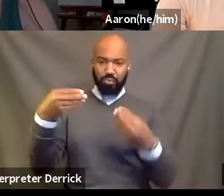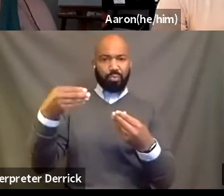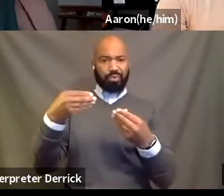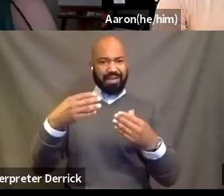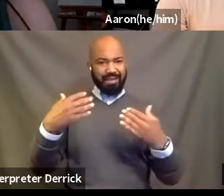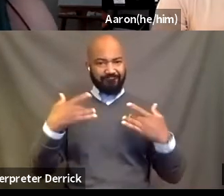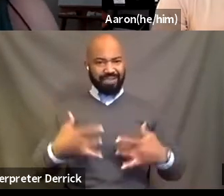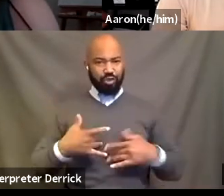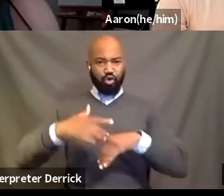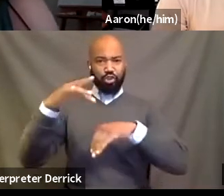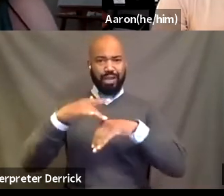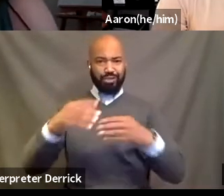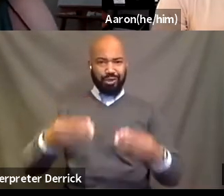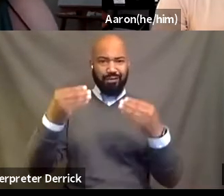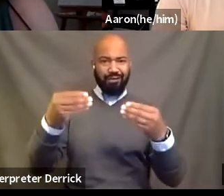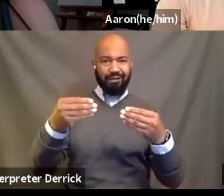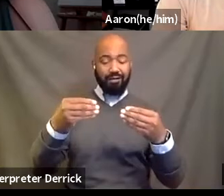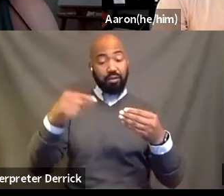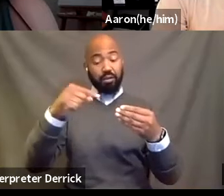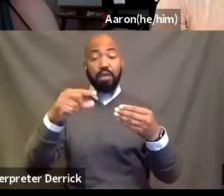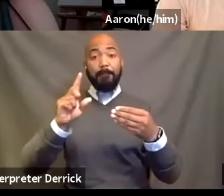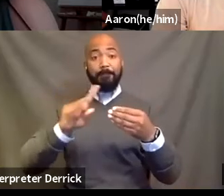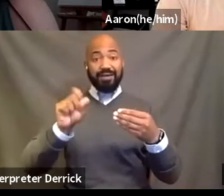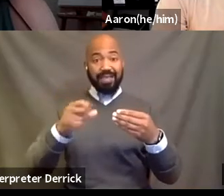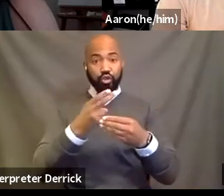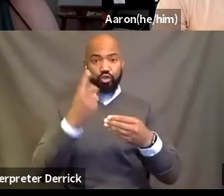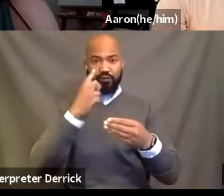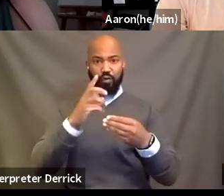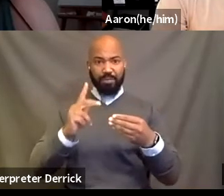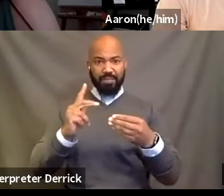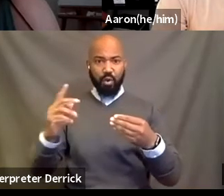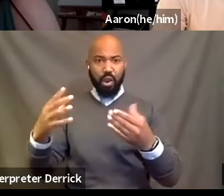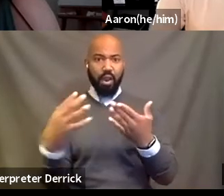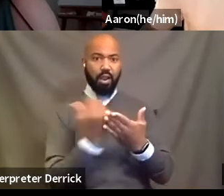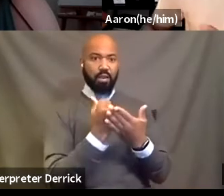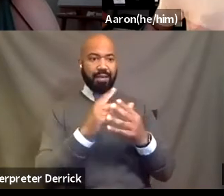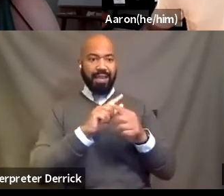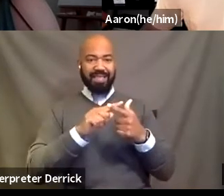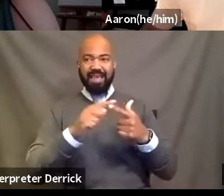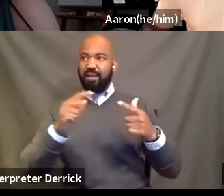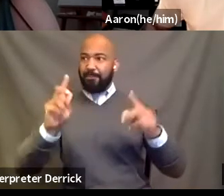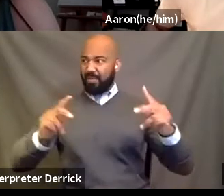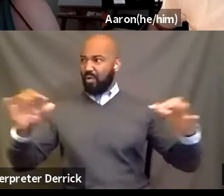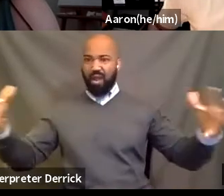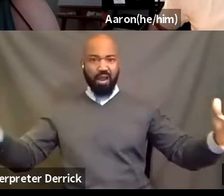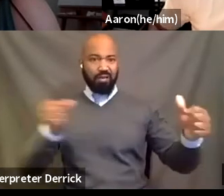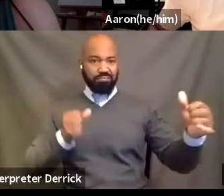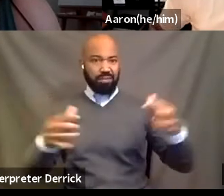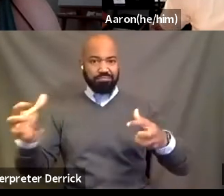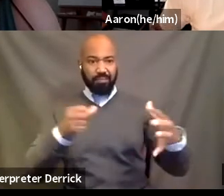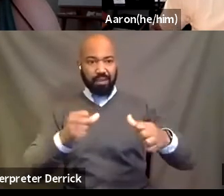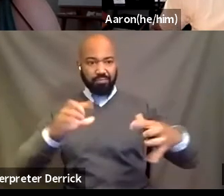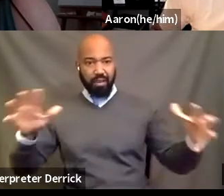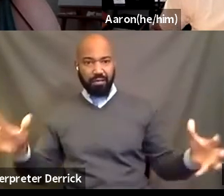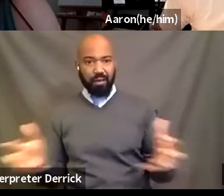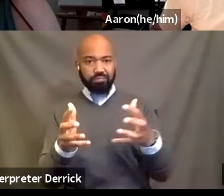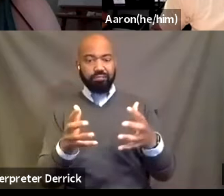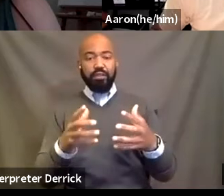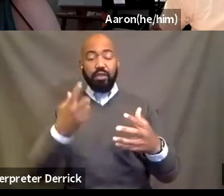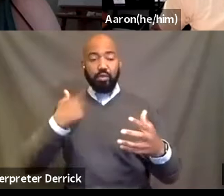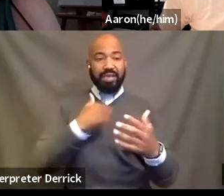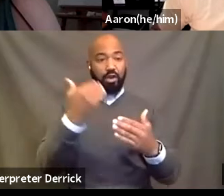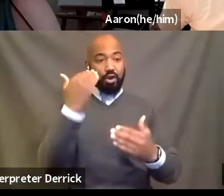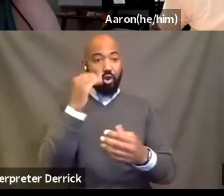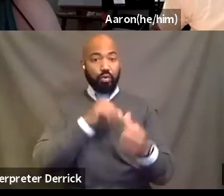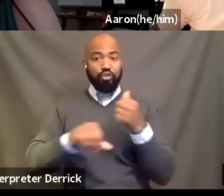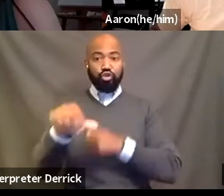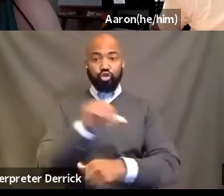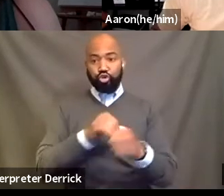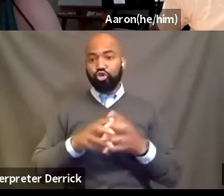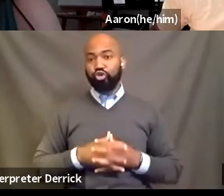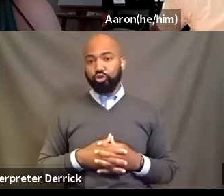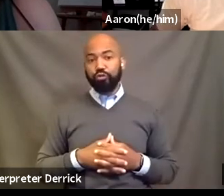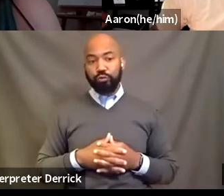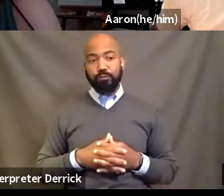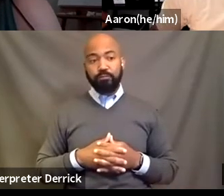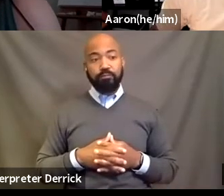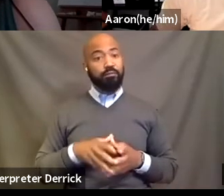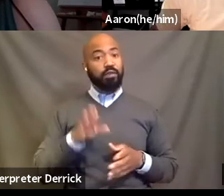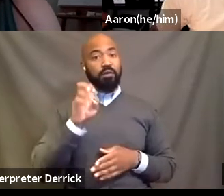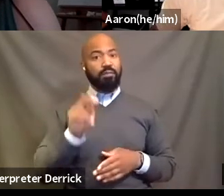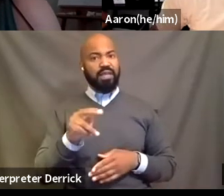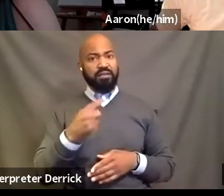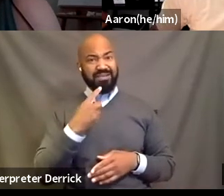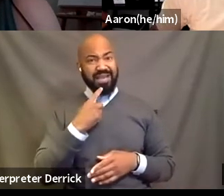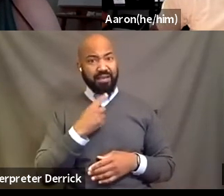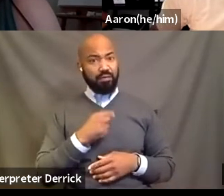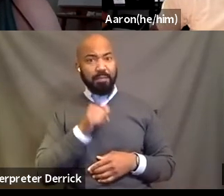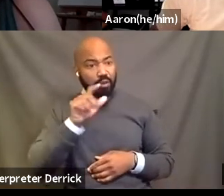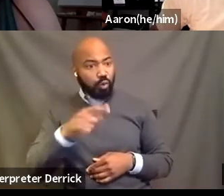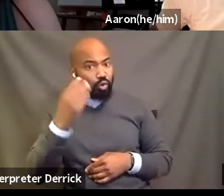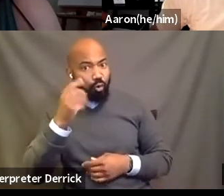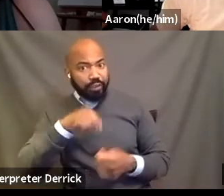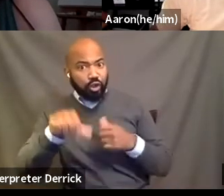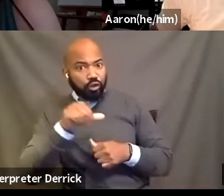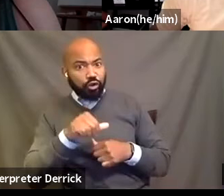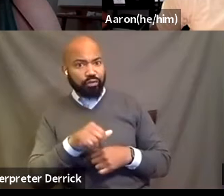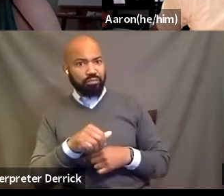Leah (she/her): earlier that we aren't supposed to know each other i'm not supposed to know X and then we're supposed to be in the same place with flowers that are here experiencing joy is just that in itself to me like this, this in itself is gathering as a radical act.